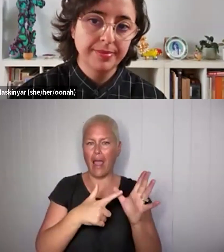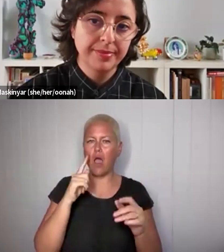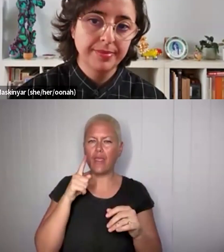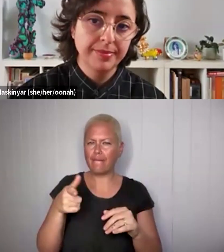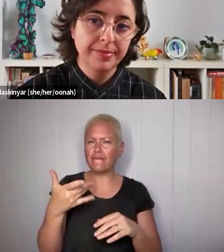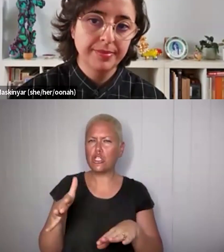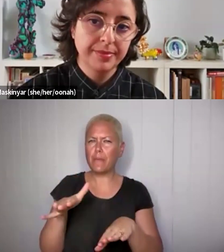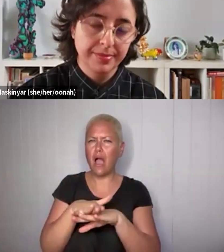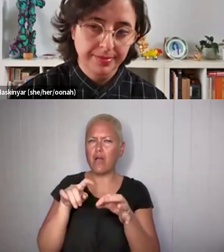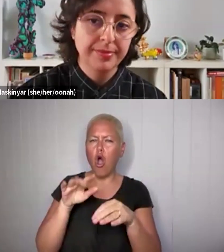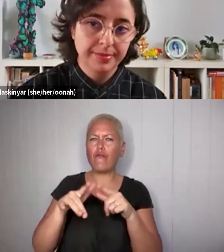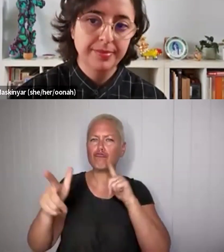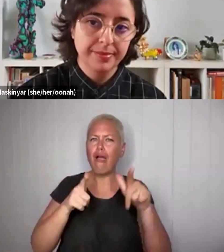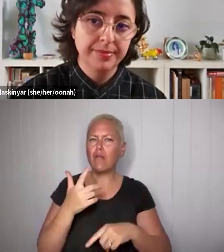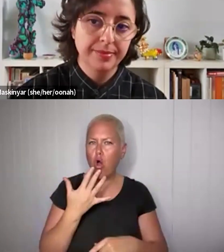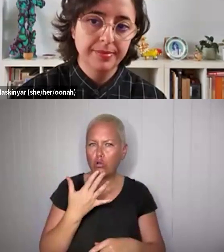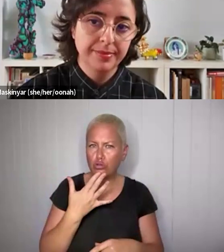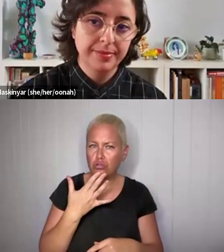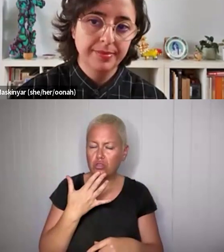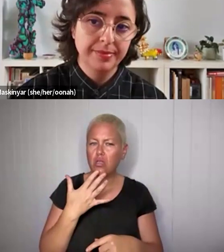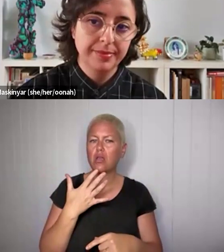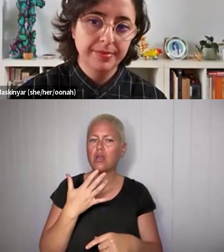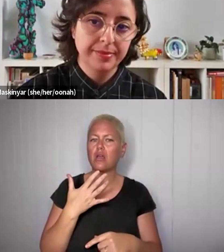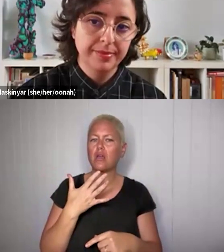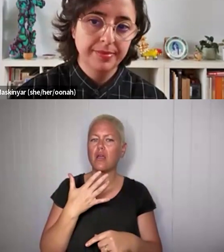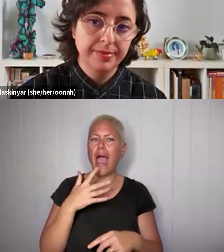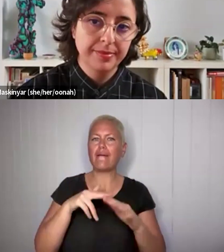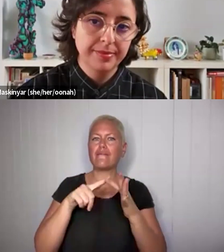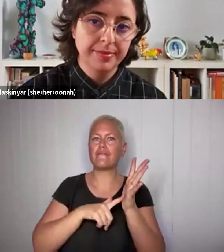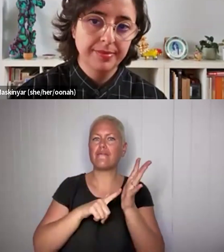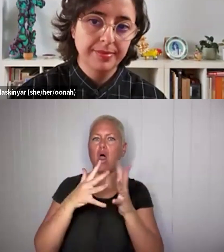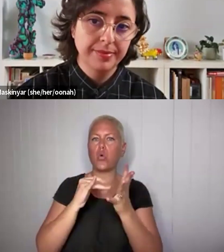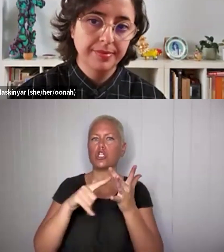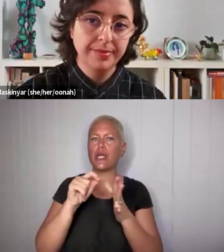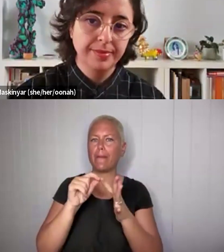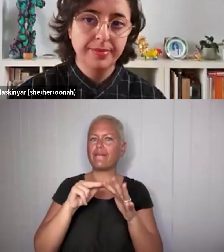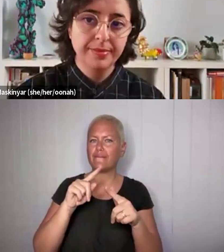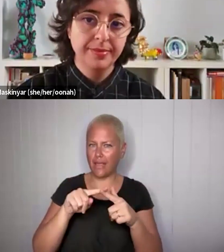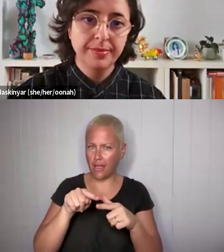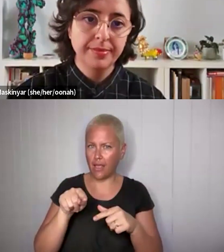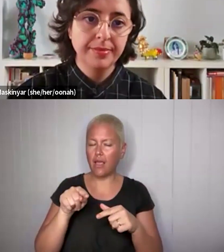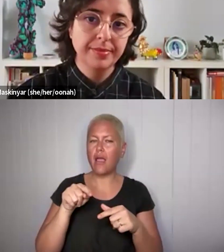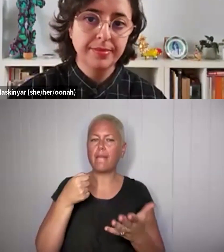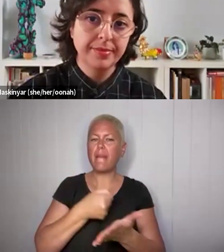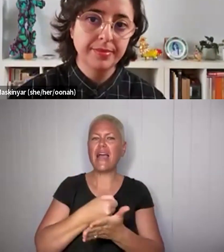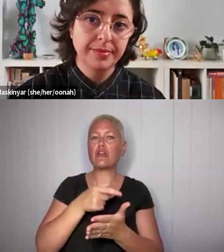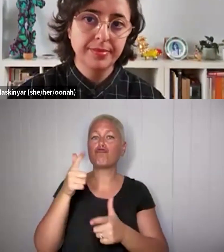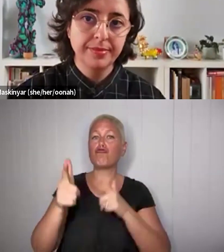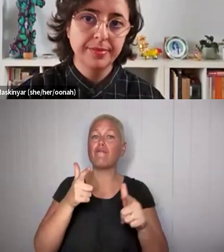around travel costs and the fellowship fee. Basically, your travel costs are separate and